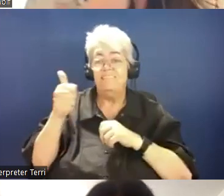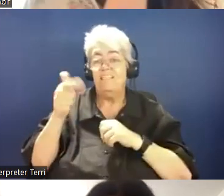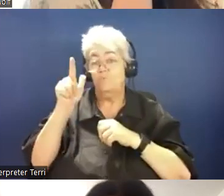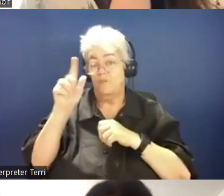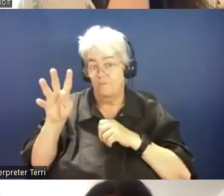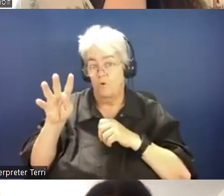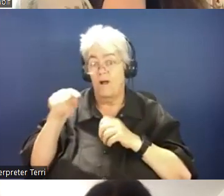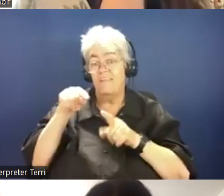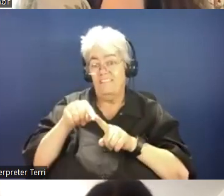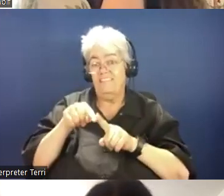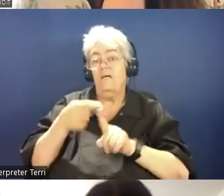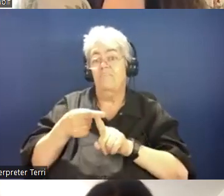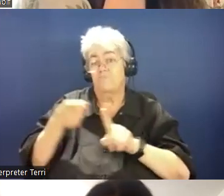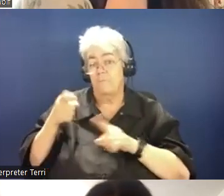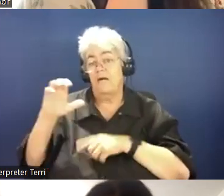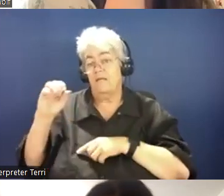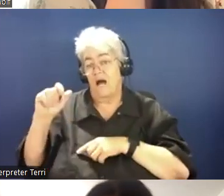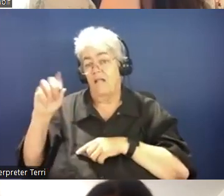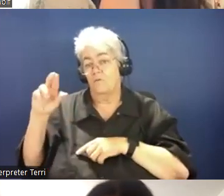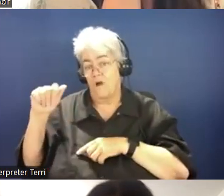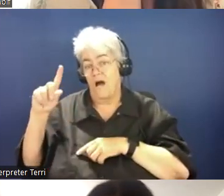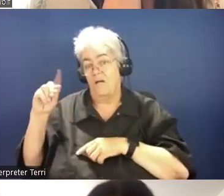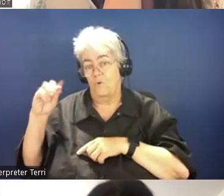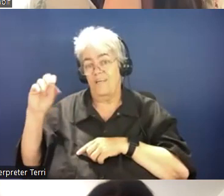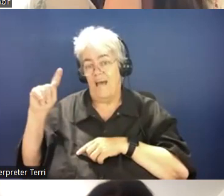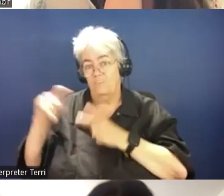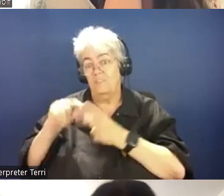that came from the Colorado counties. We worked with them very closely over